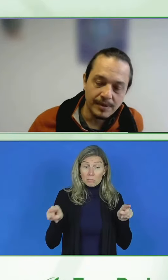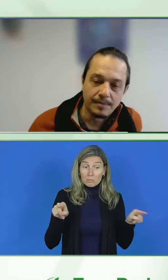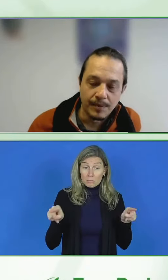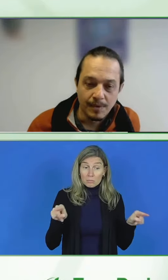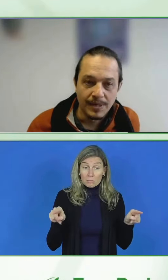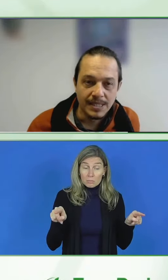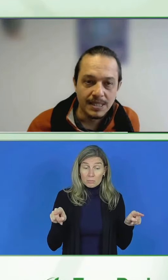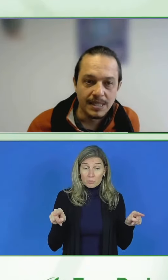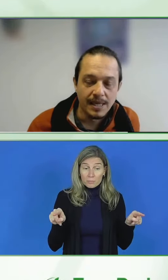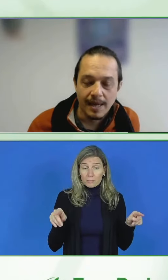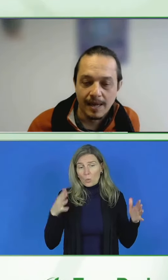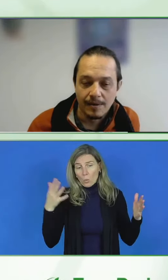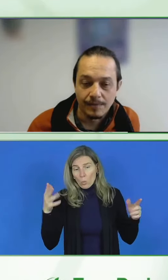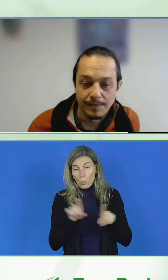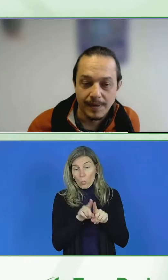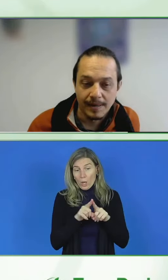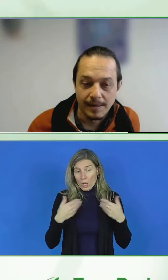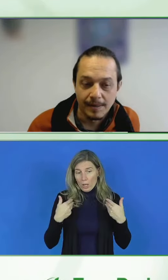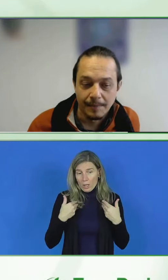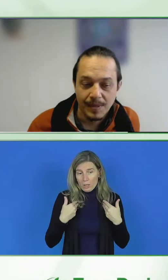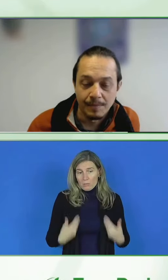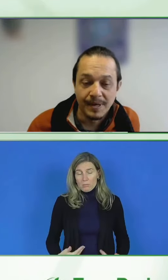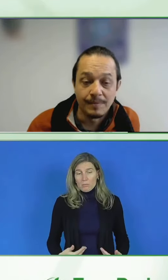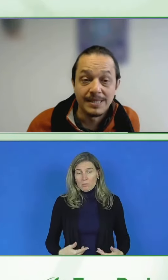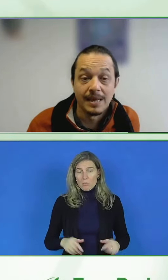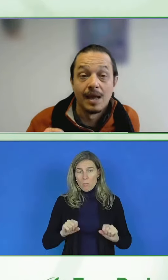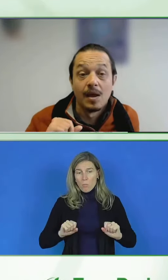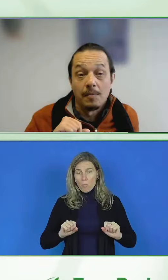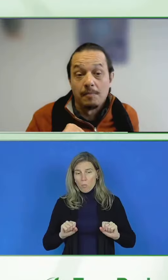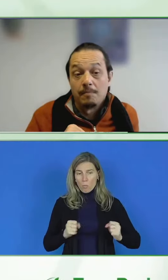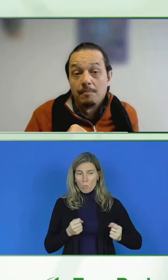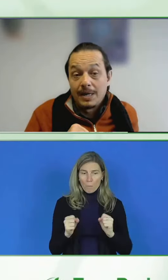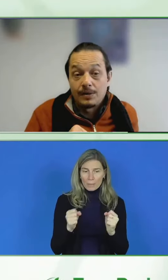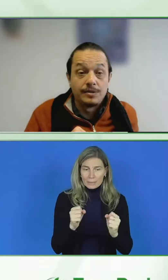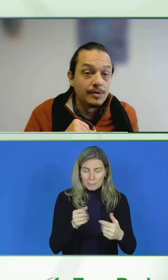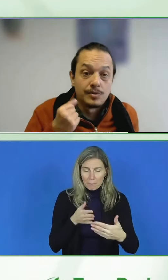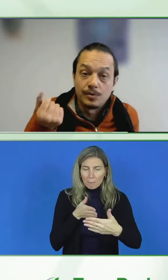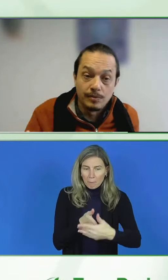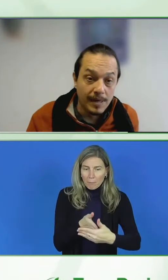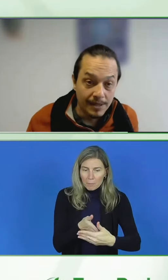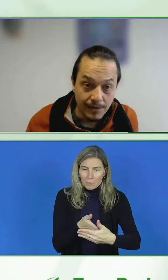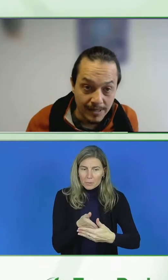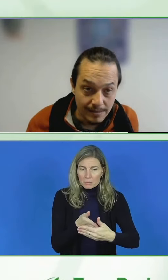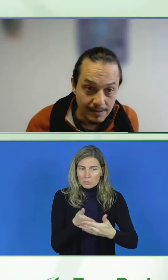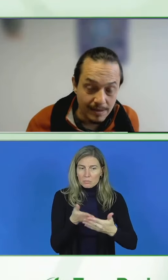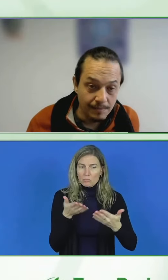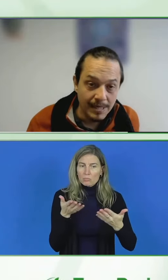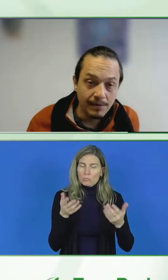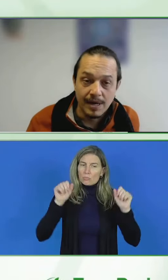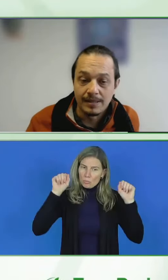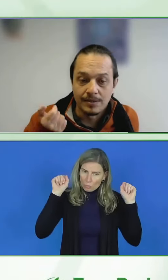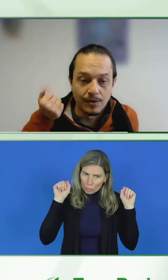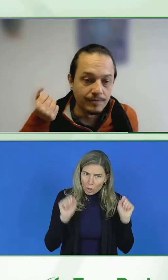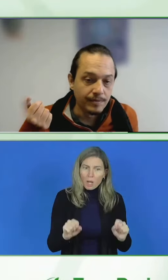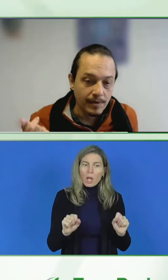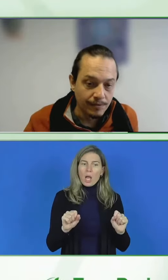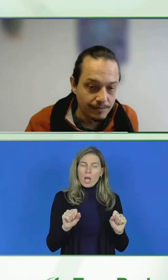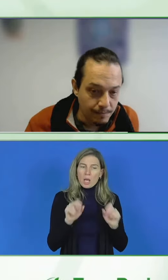with mobility impairments, but also to address the many realities of